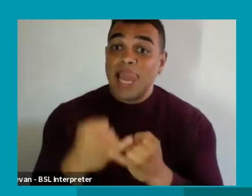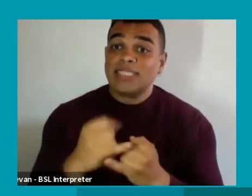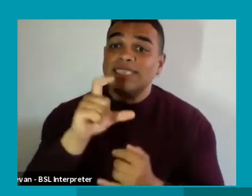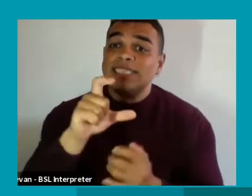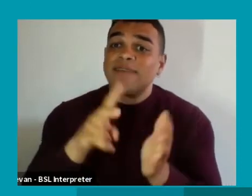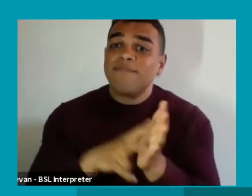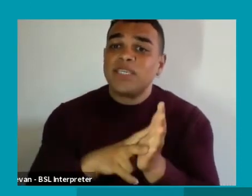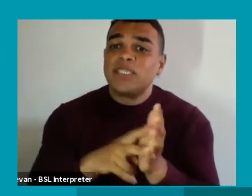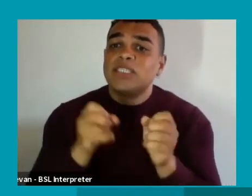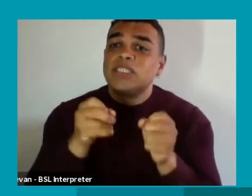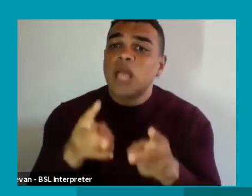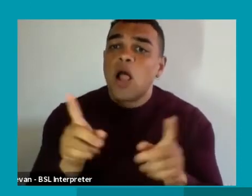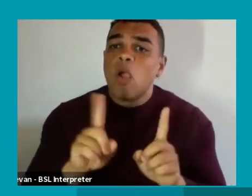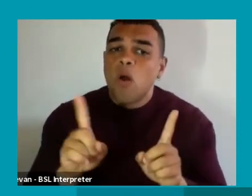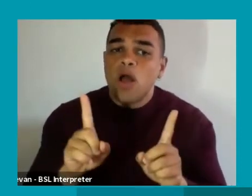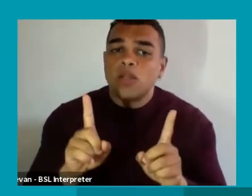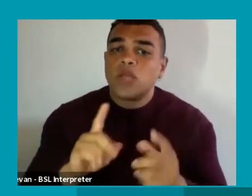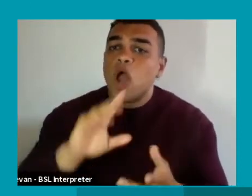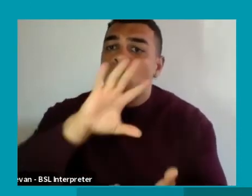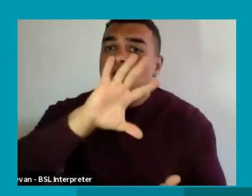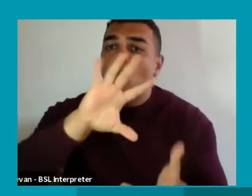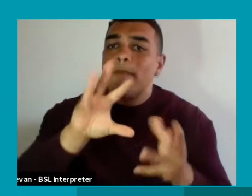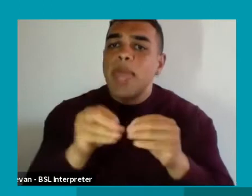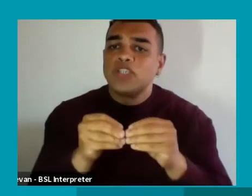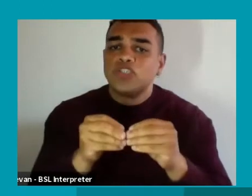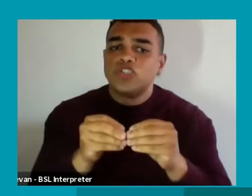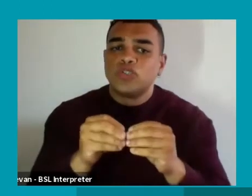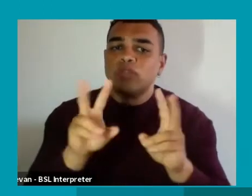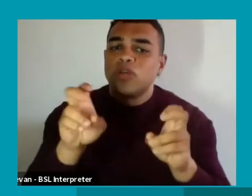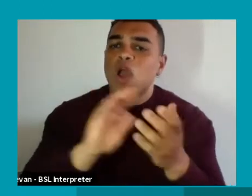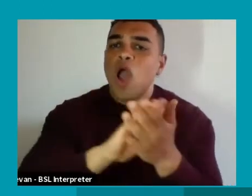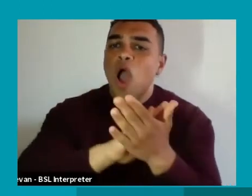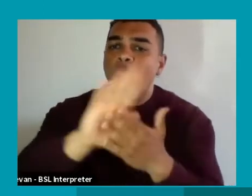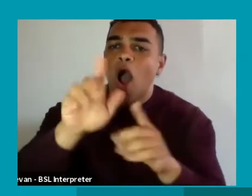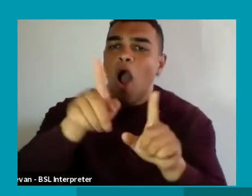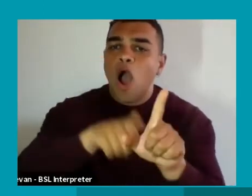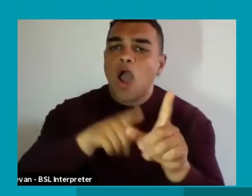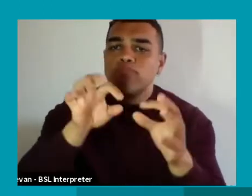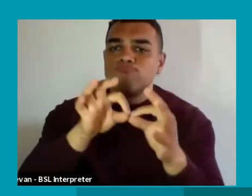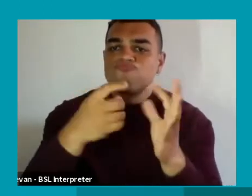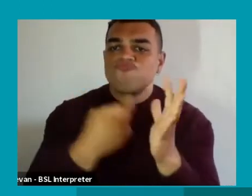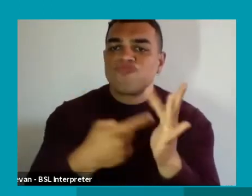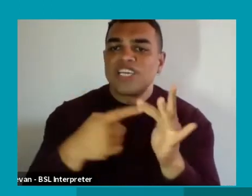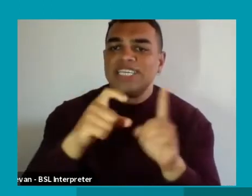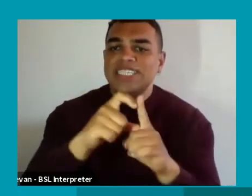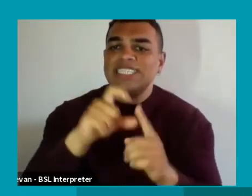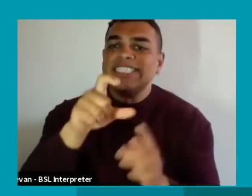it really mixes elements of both chronological and skills based CV, so you get the best of both worlds.